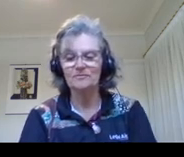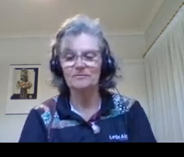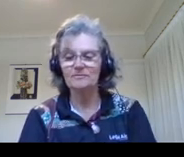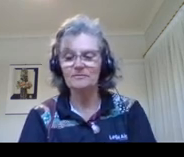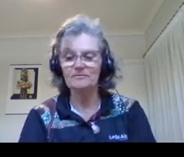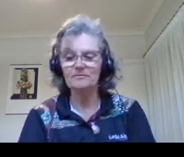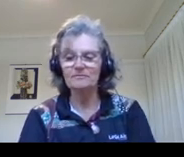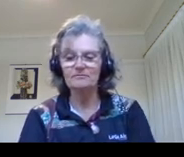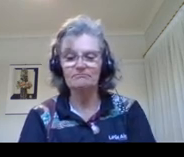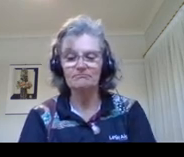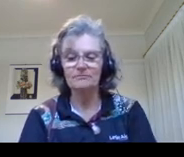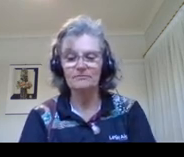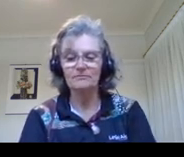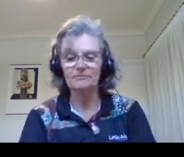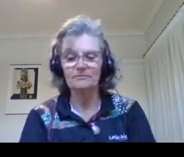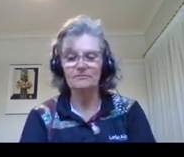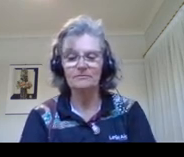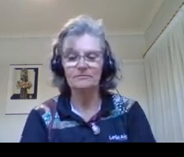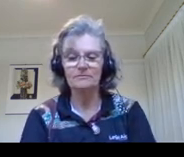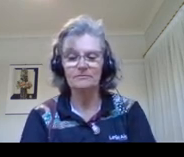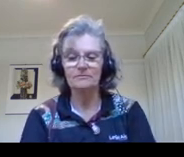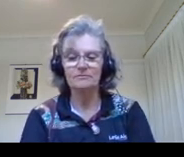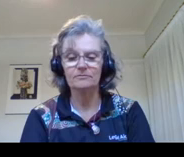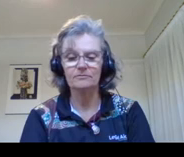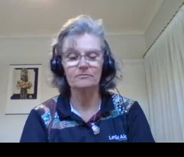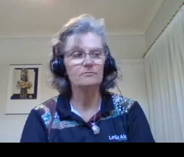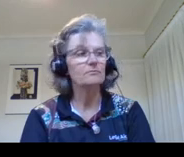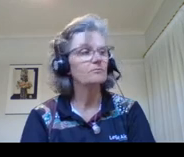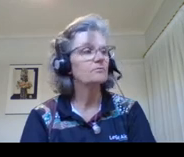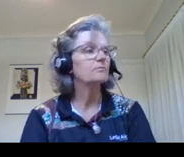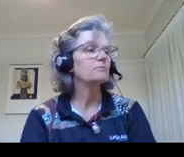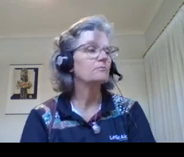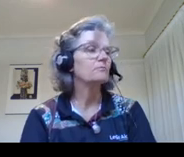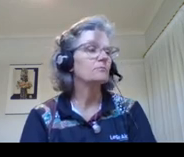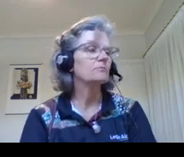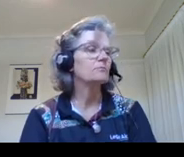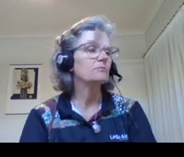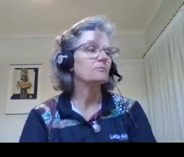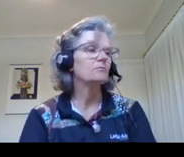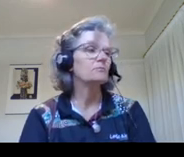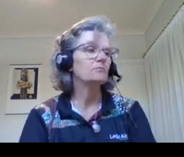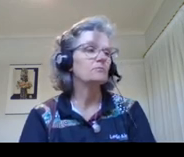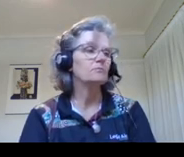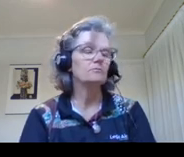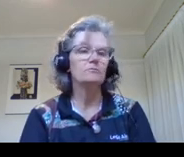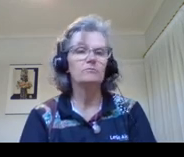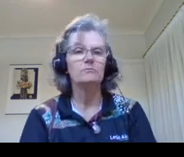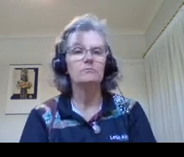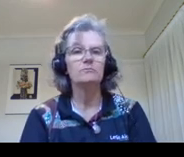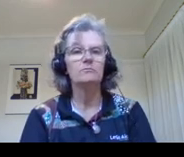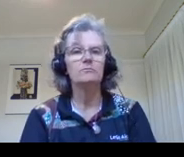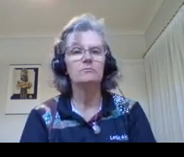if you do accidentally download these programs you should sort of act straight away by not entering